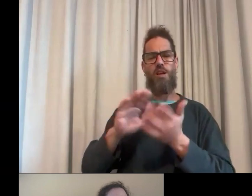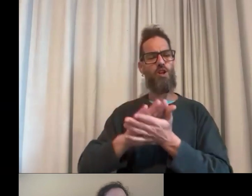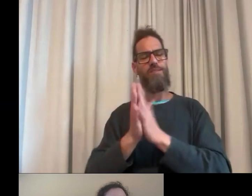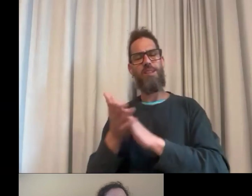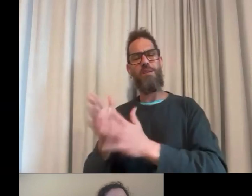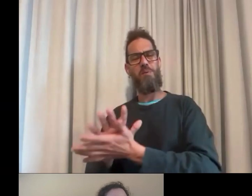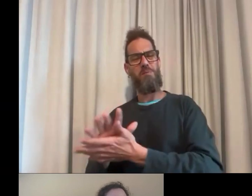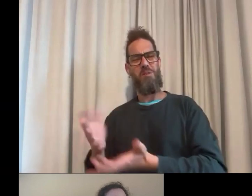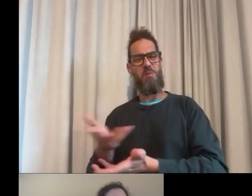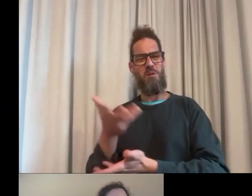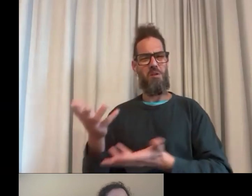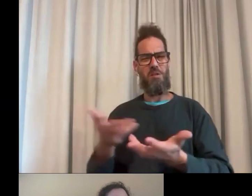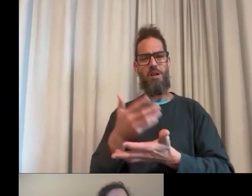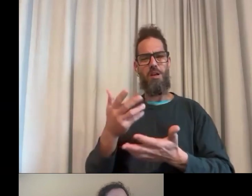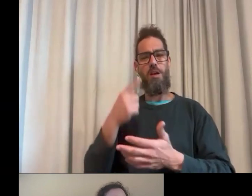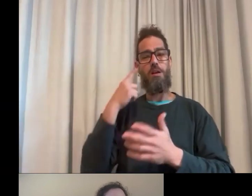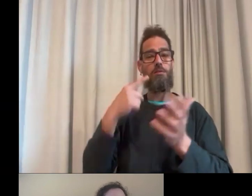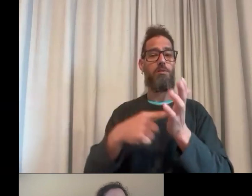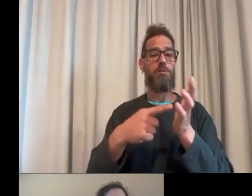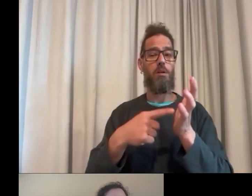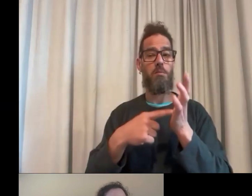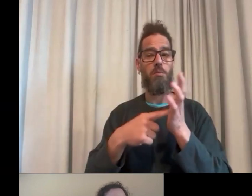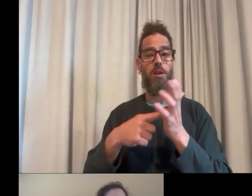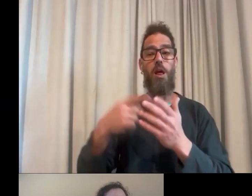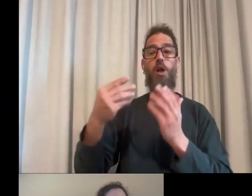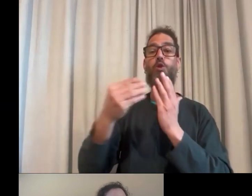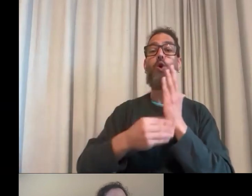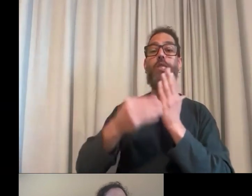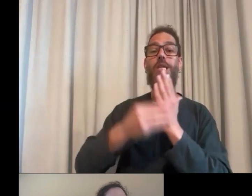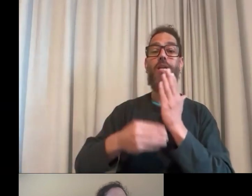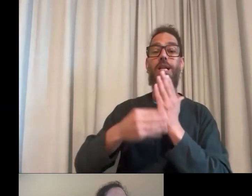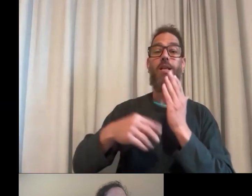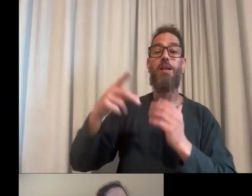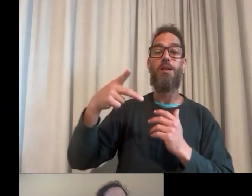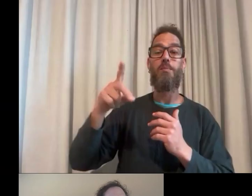ESDC has explained that it includes documents